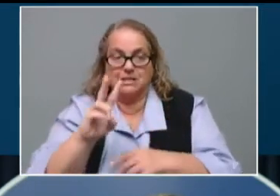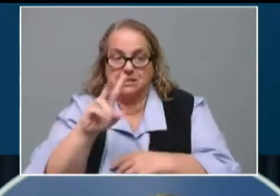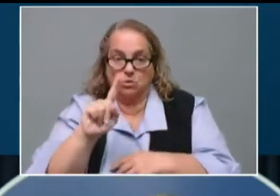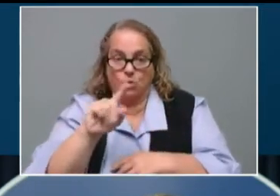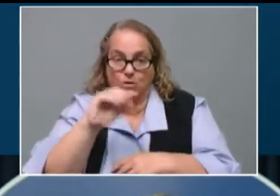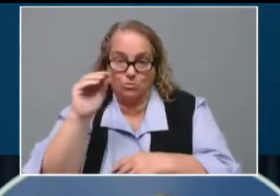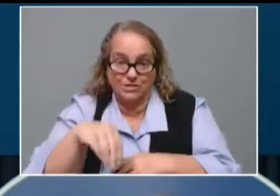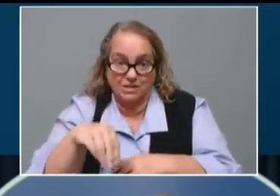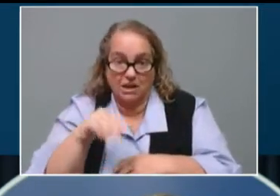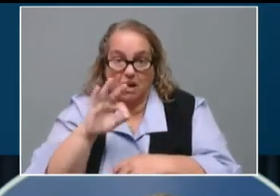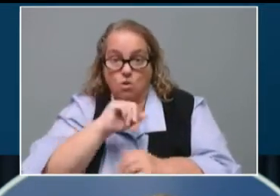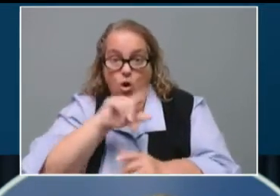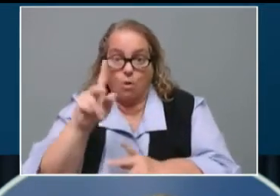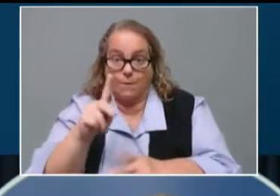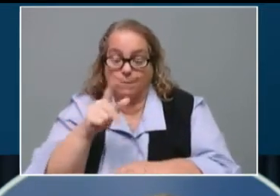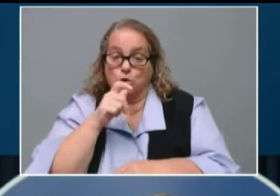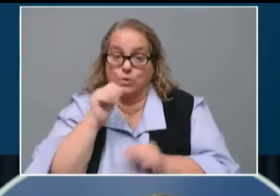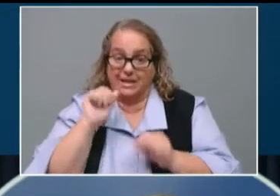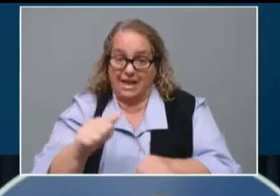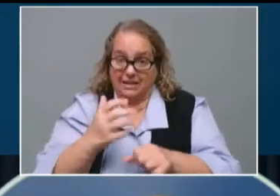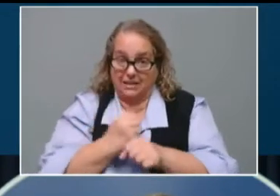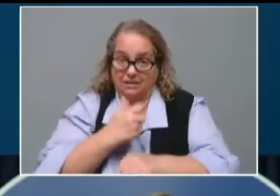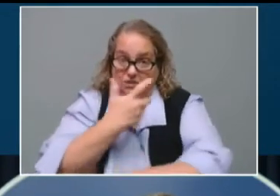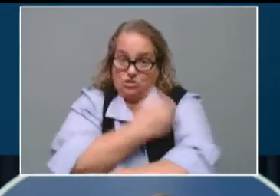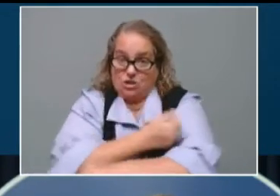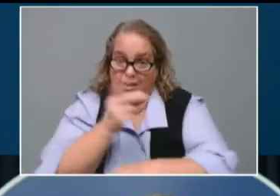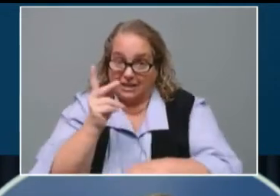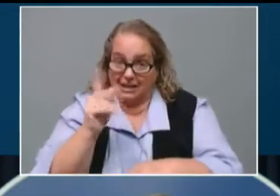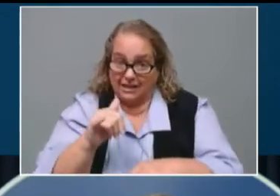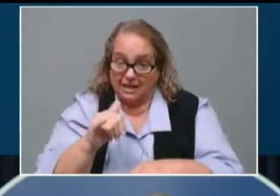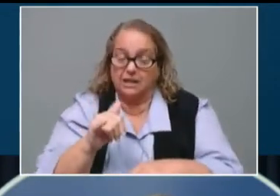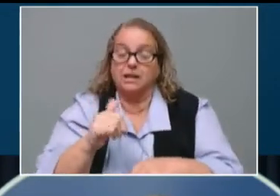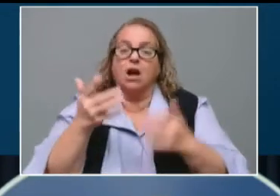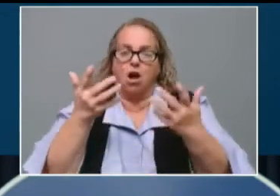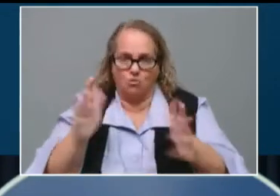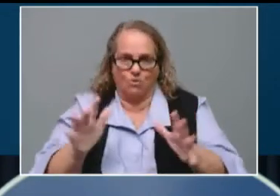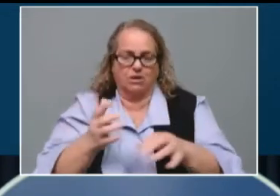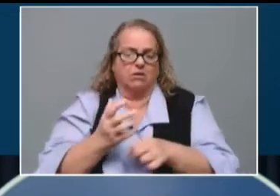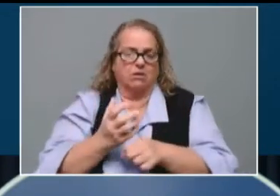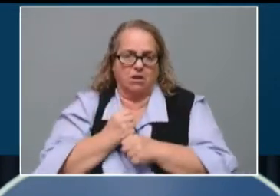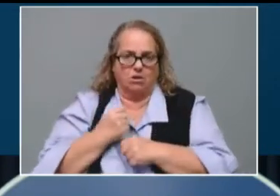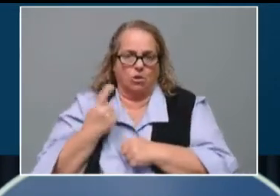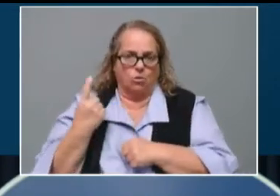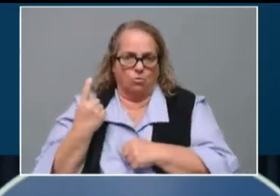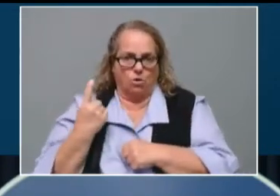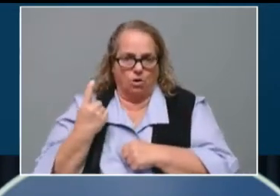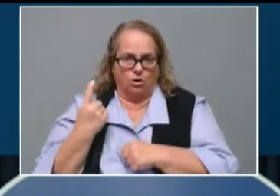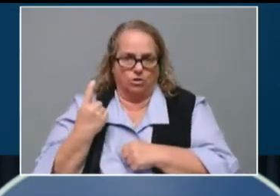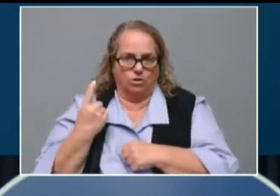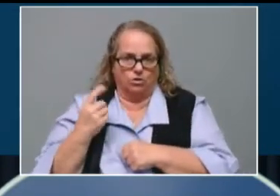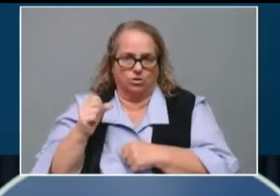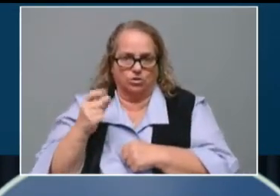get the shot in Kentucky has gotten At least one shot of hope and then number